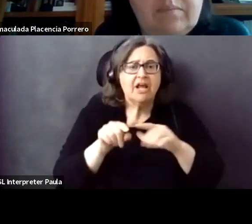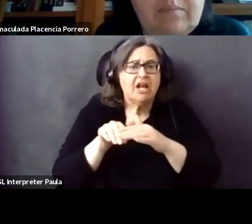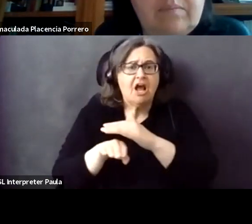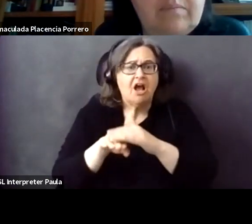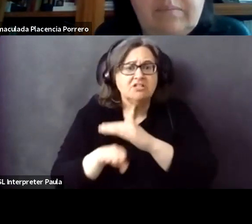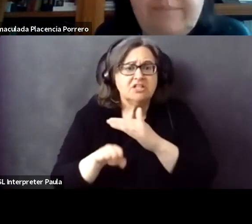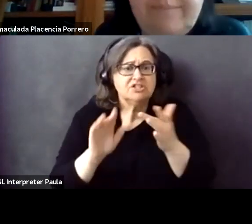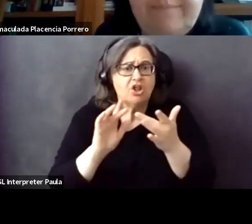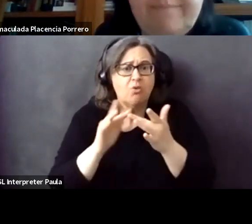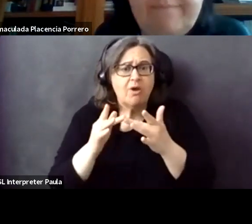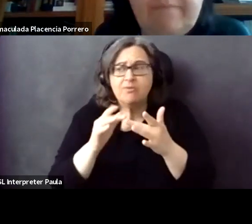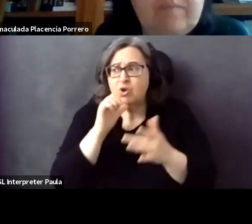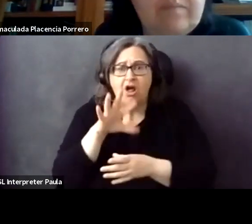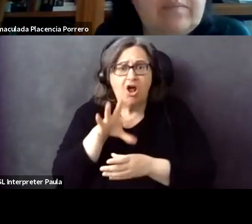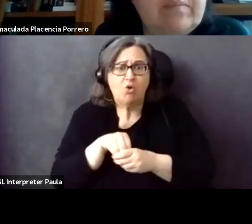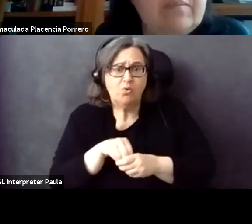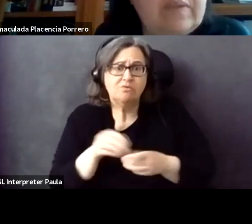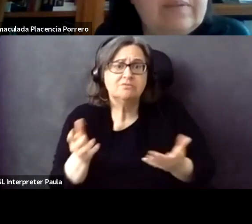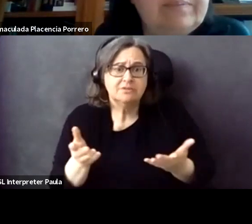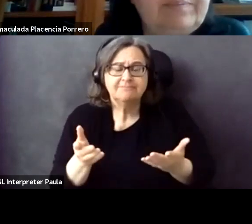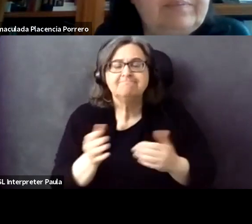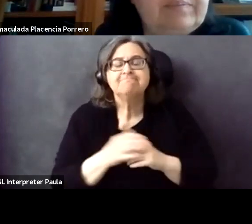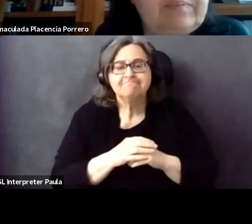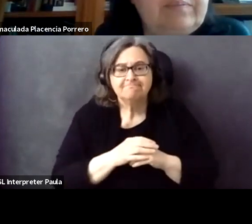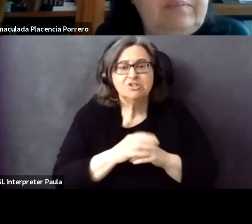the Web shocks aware of the fact that there is a large group of customer